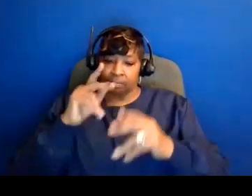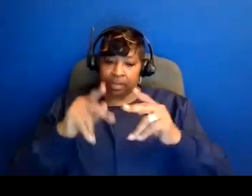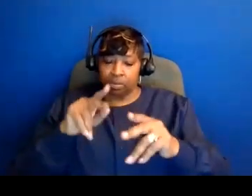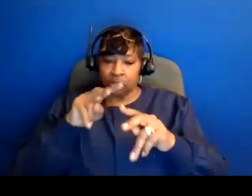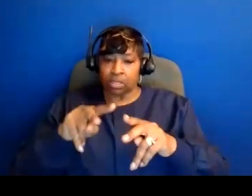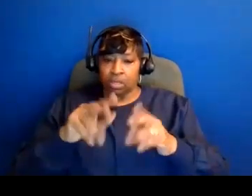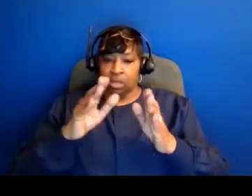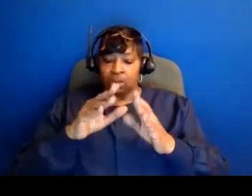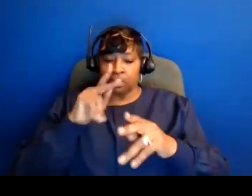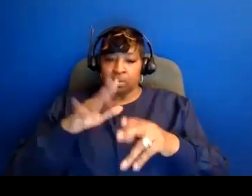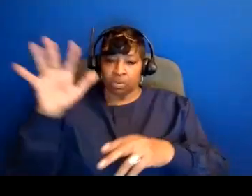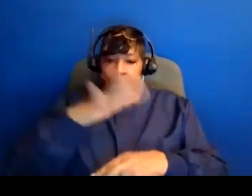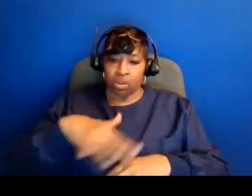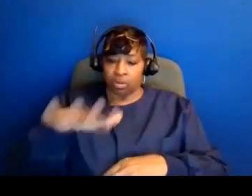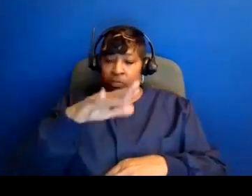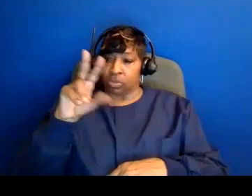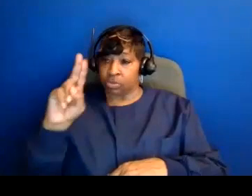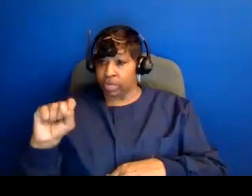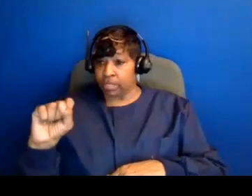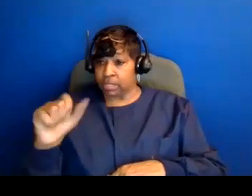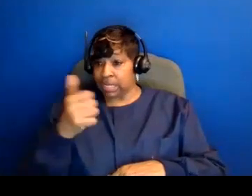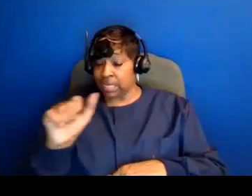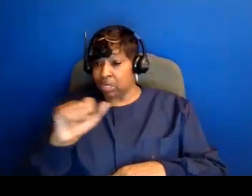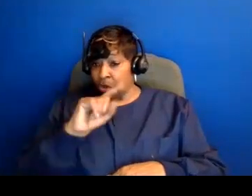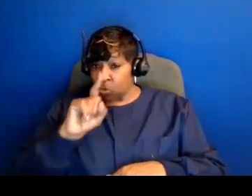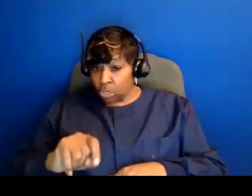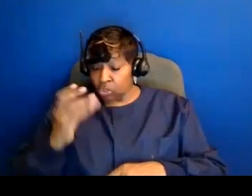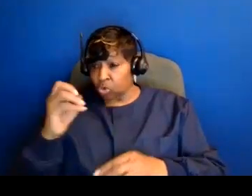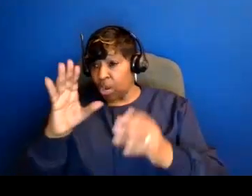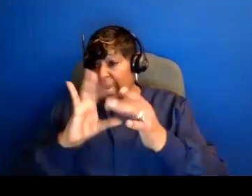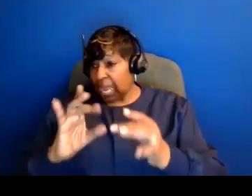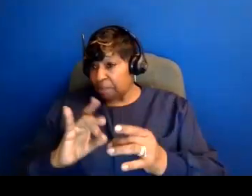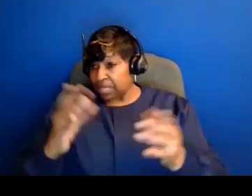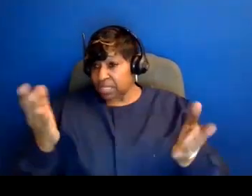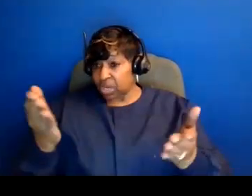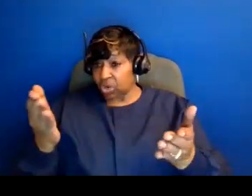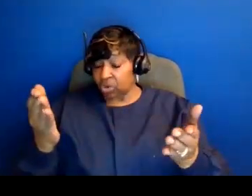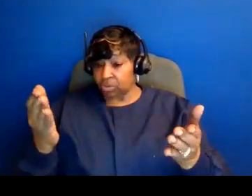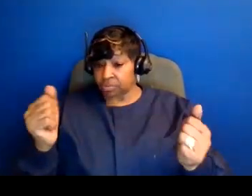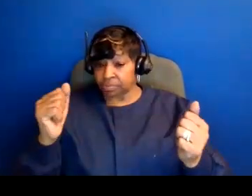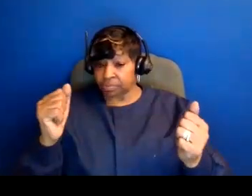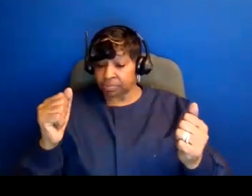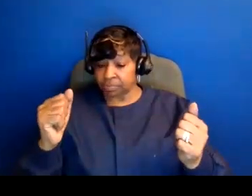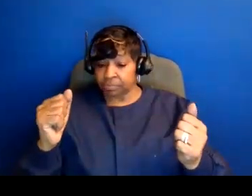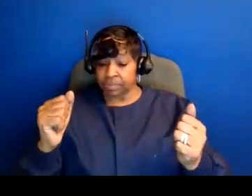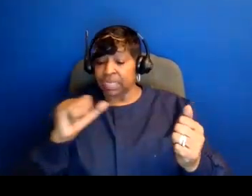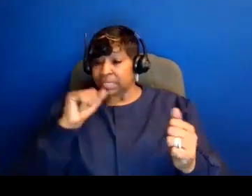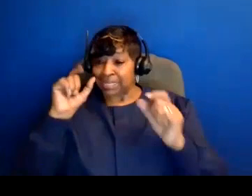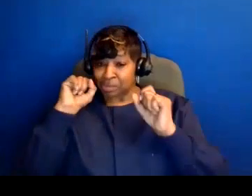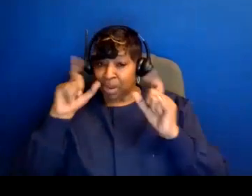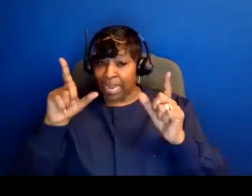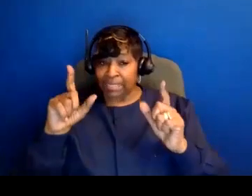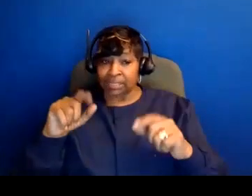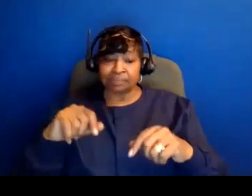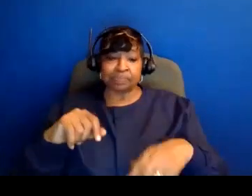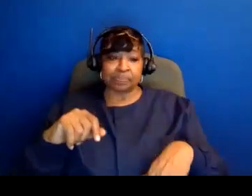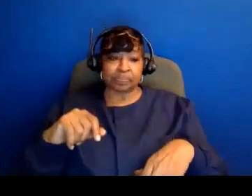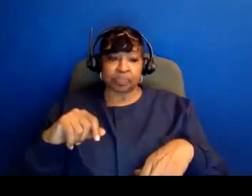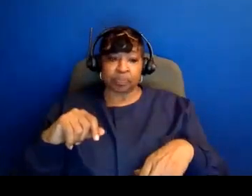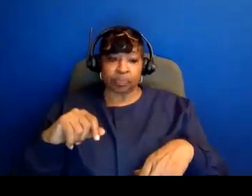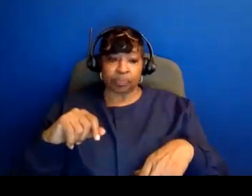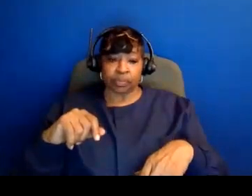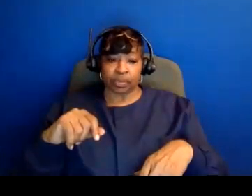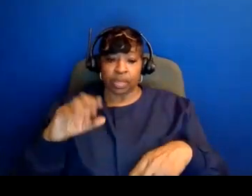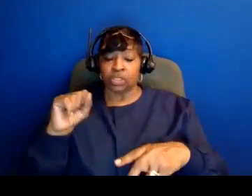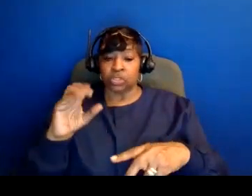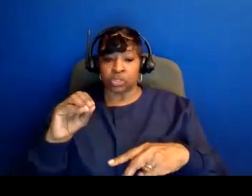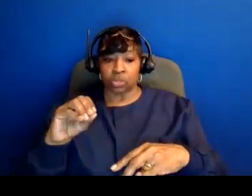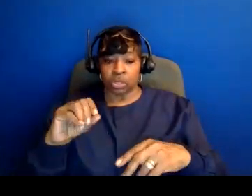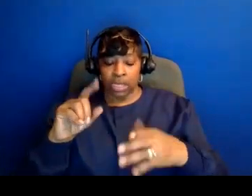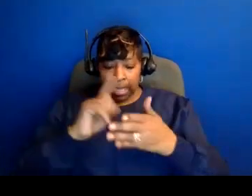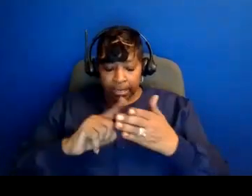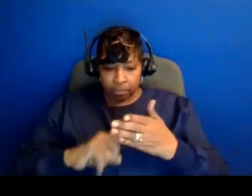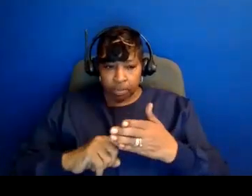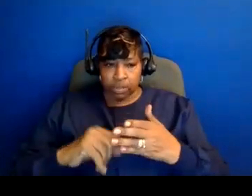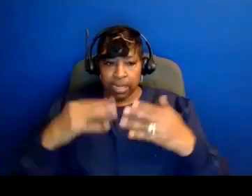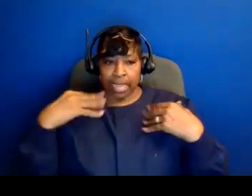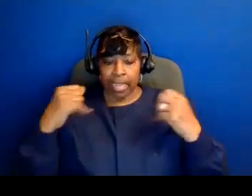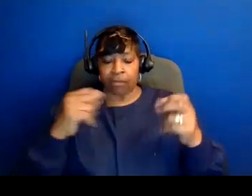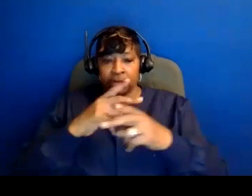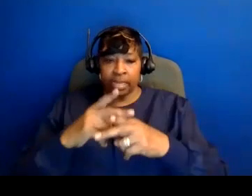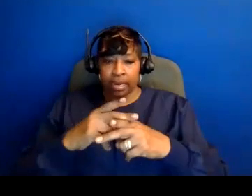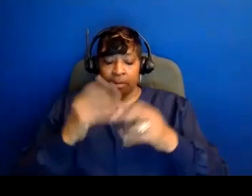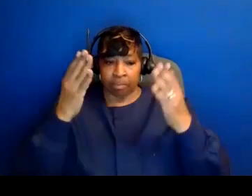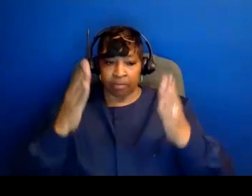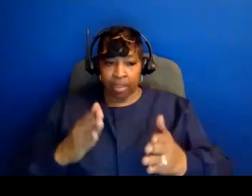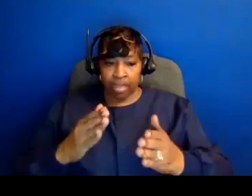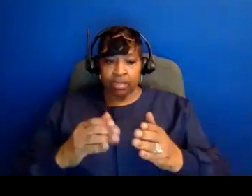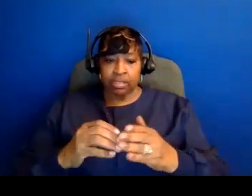lauravanpuymbrouck: healthcare providers aren't that much different than the larger population? These outcomes are really reflect very closely a study that Carly did, looking at like 350,000 people across the Us.